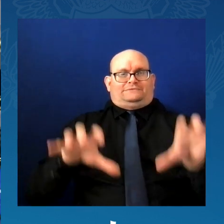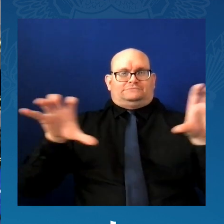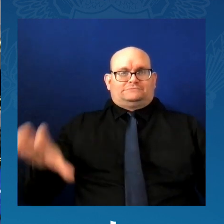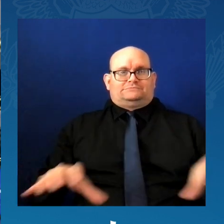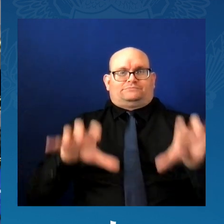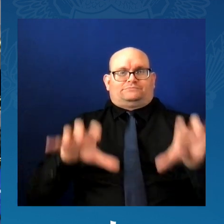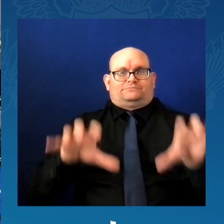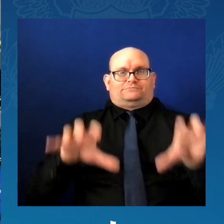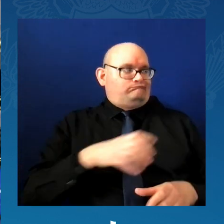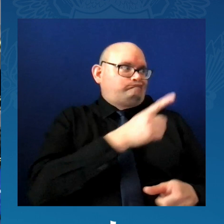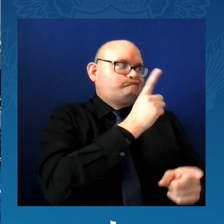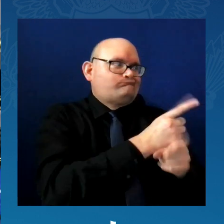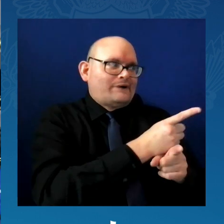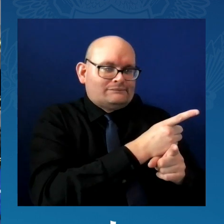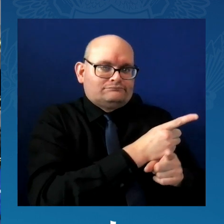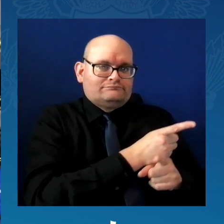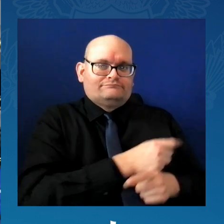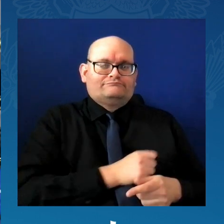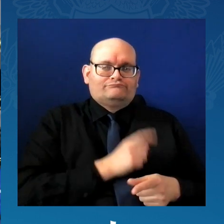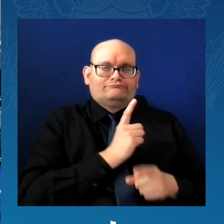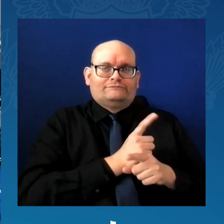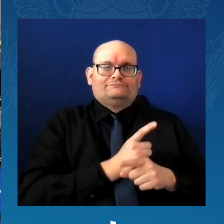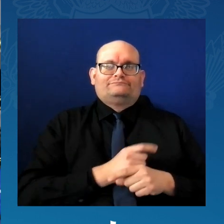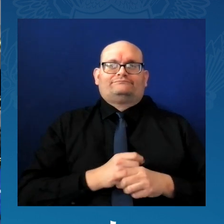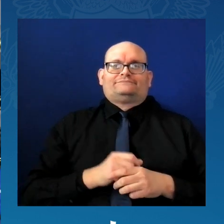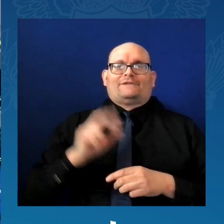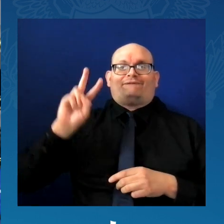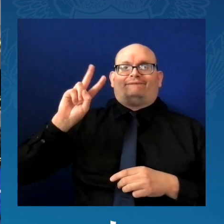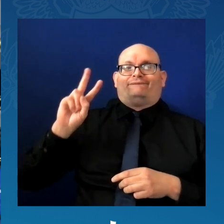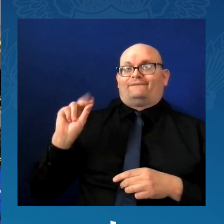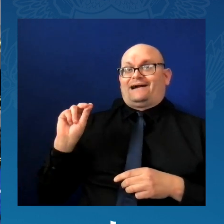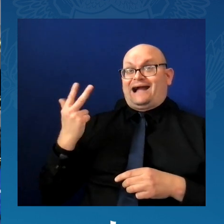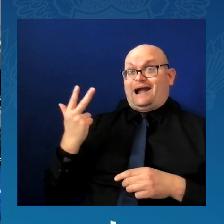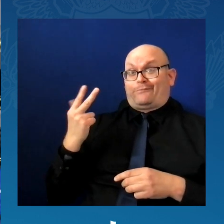then between government, between academia, educators